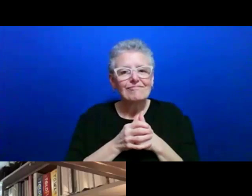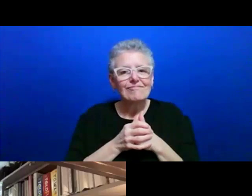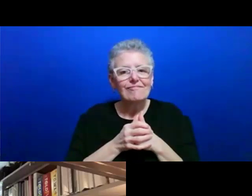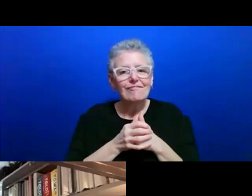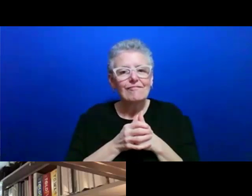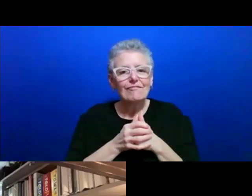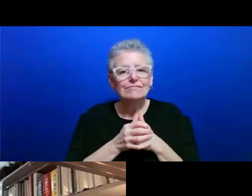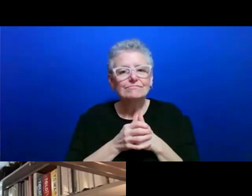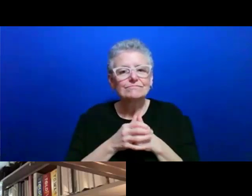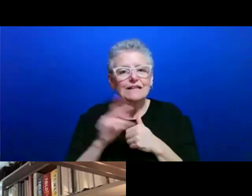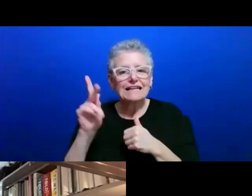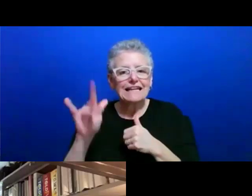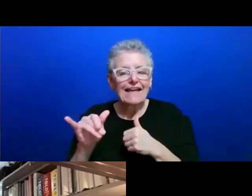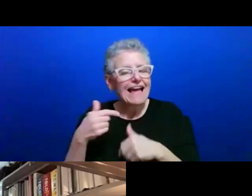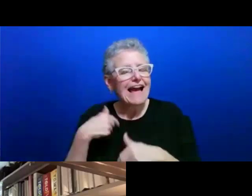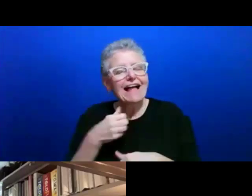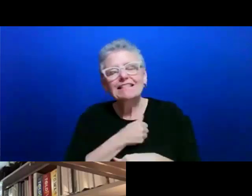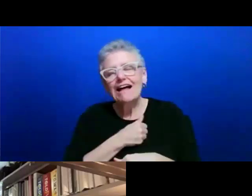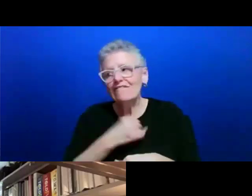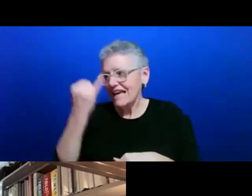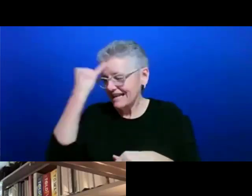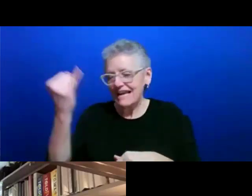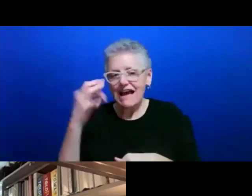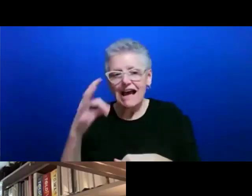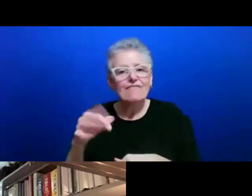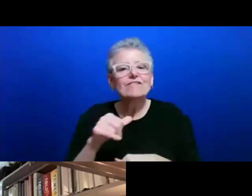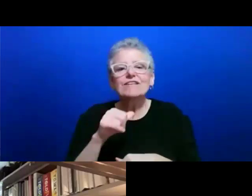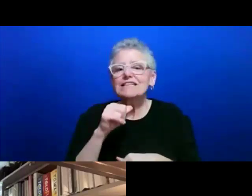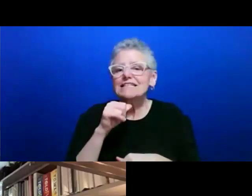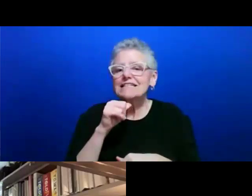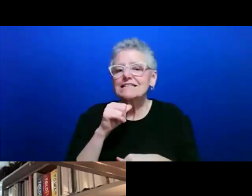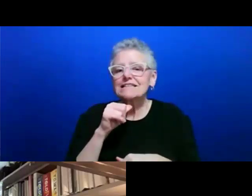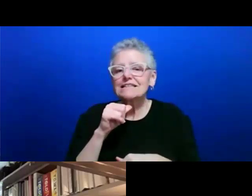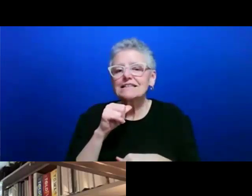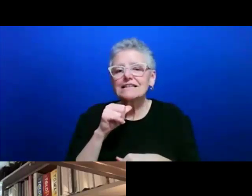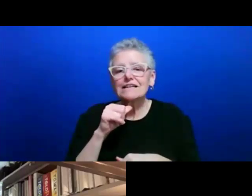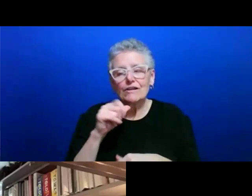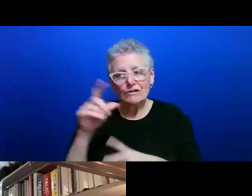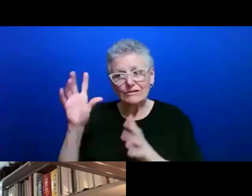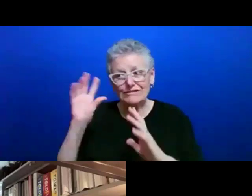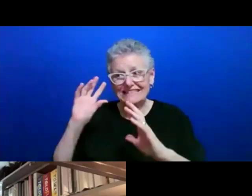KELLY DUNHAM >> I love just the idea of not having-- I mean, frontloading with information, with the in-service